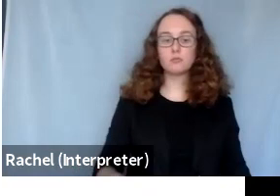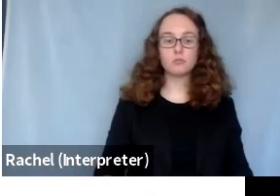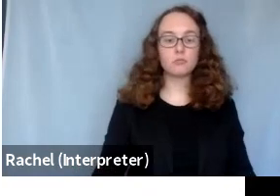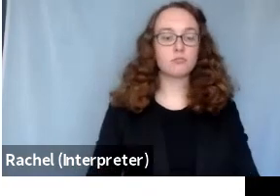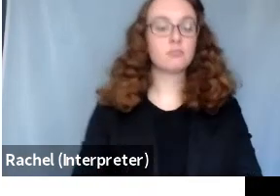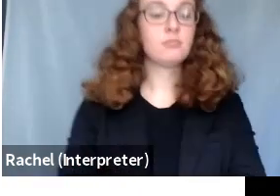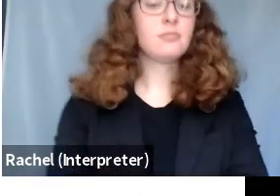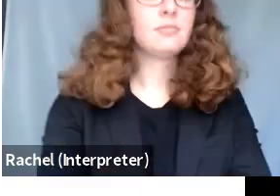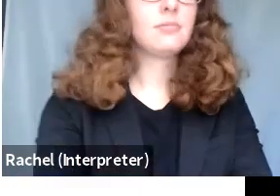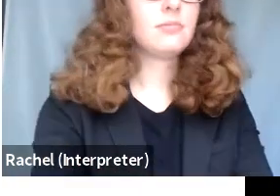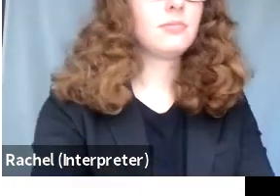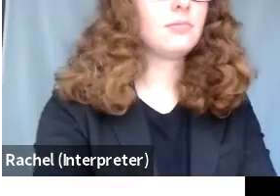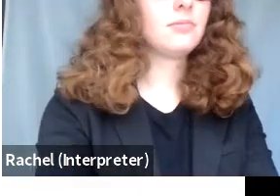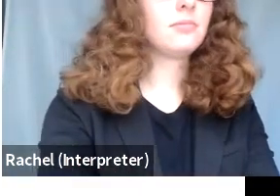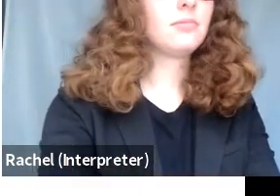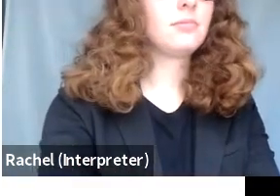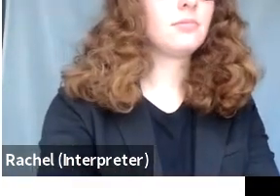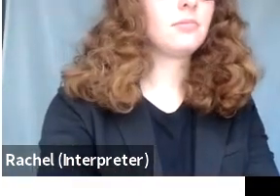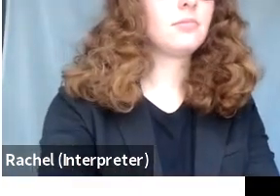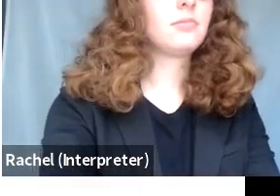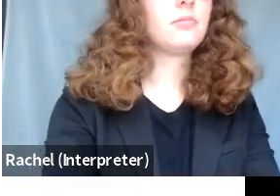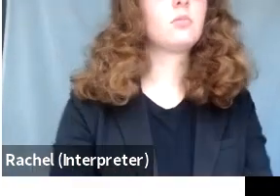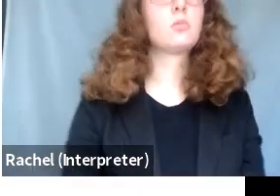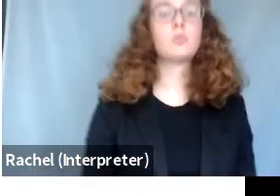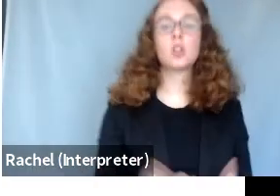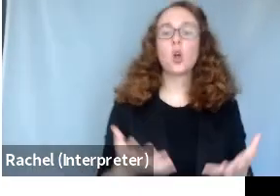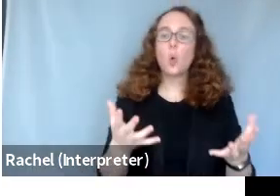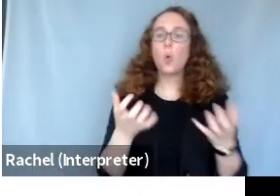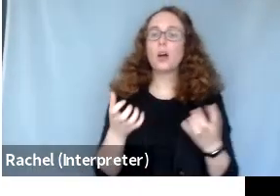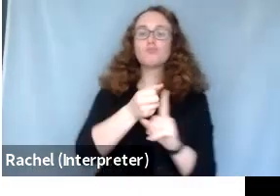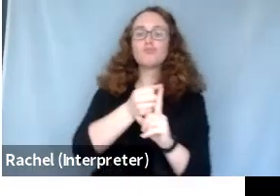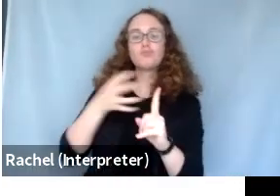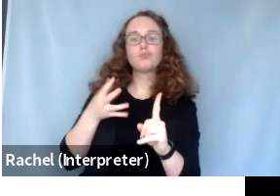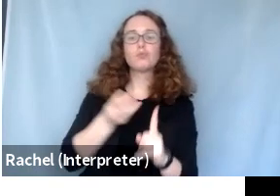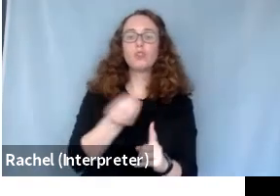things, that you know we will be